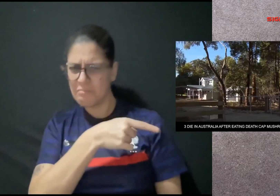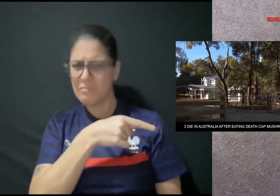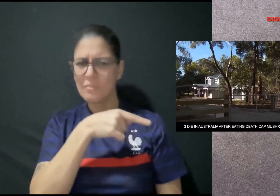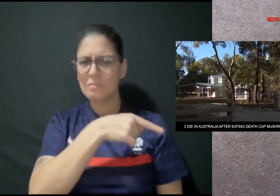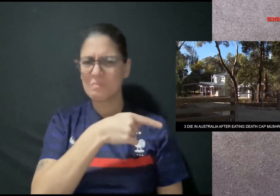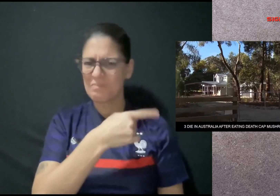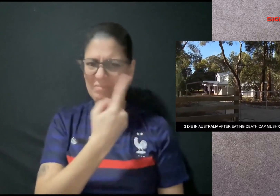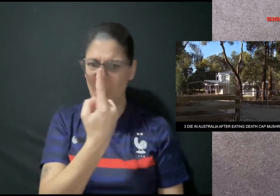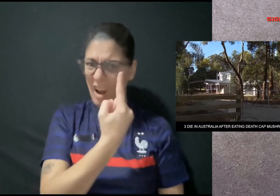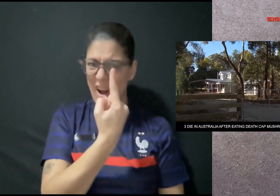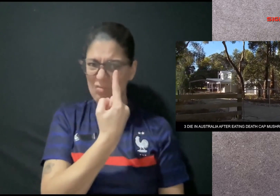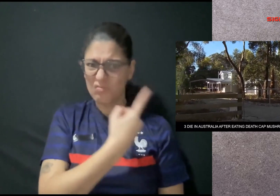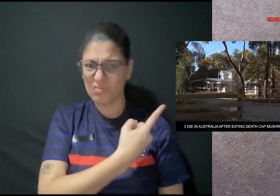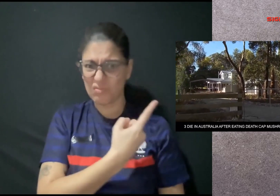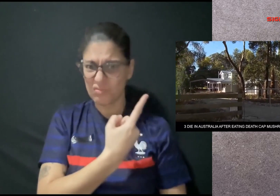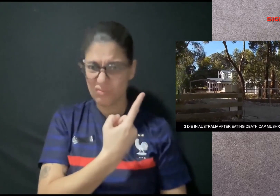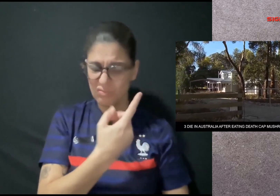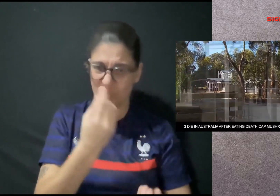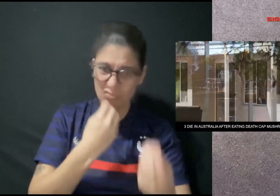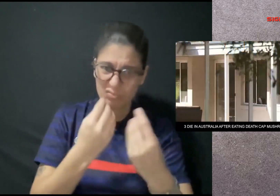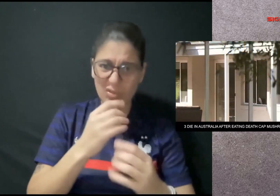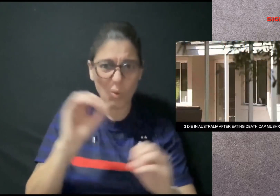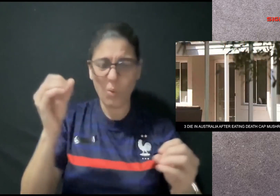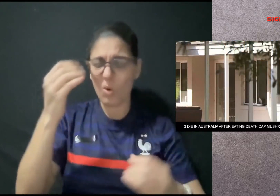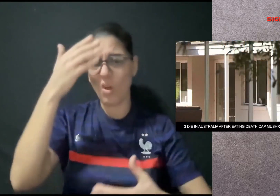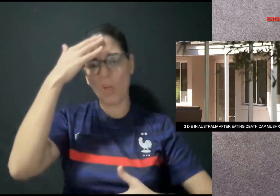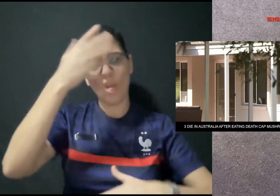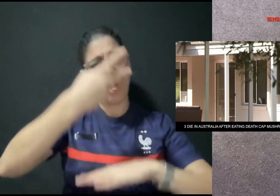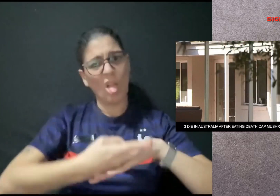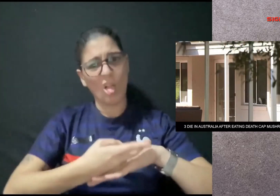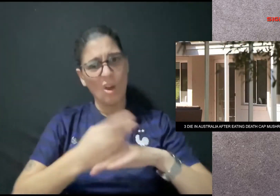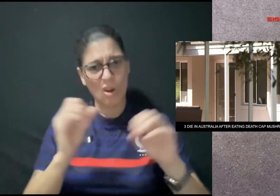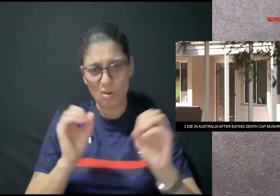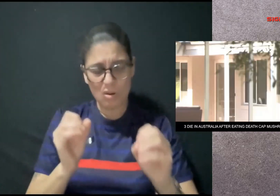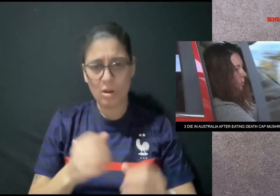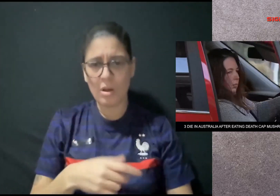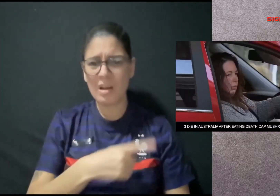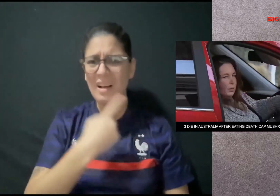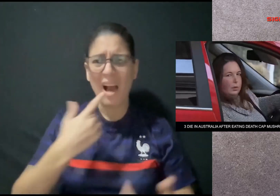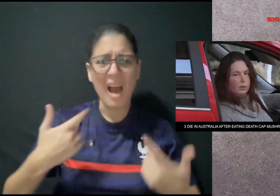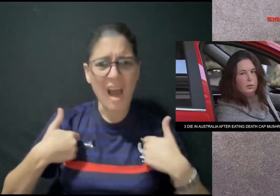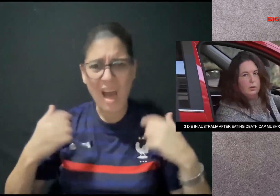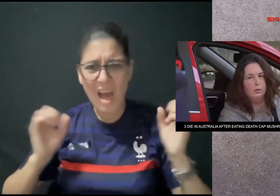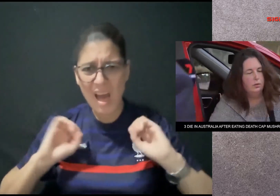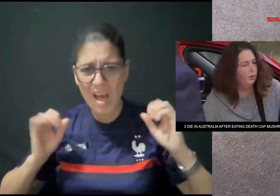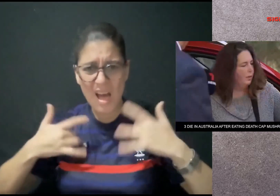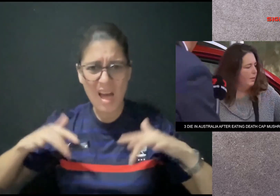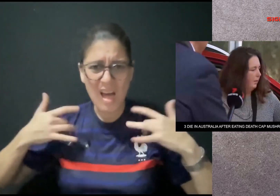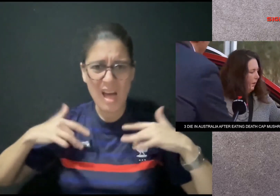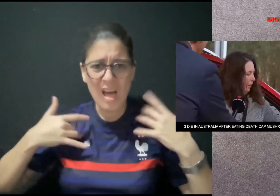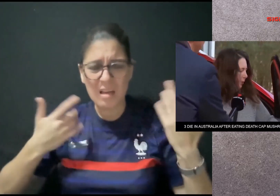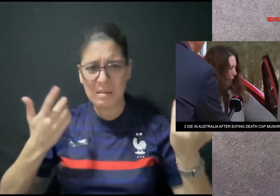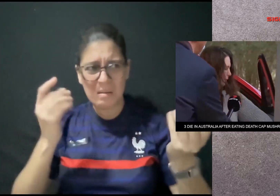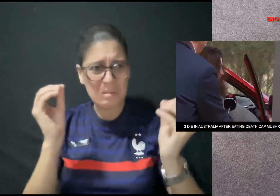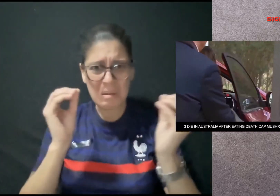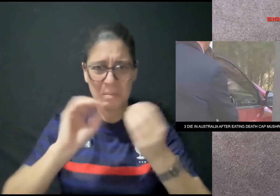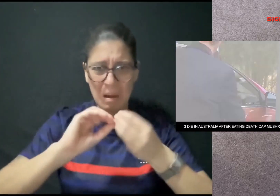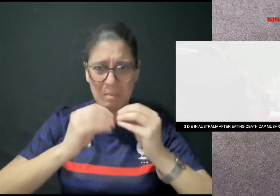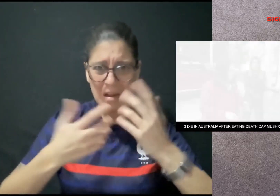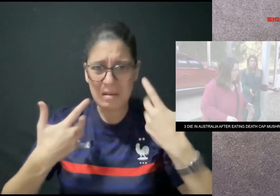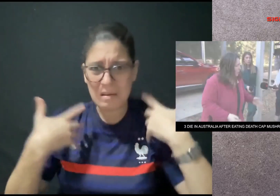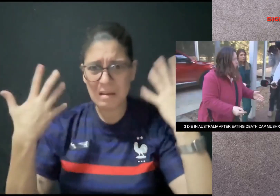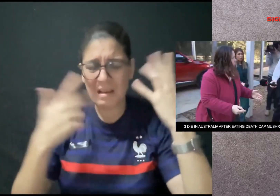because she's the only adult at lunch who did not end up getting sick she has denied